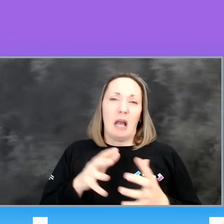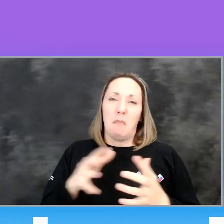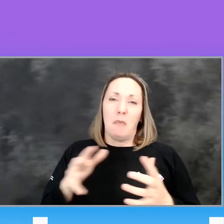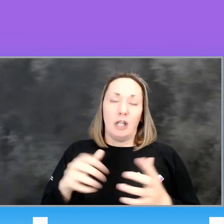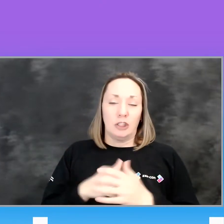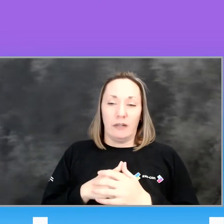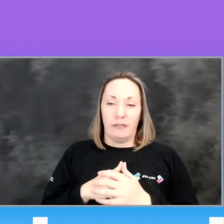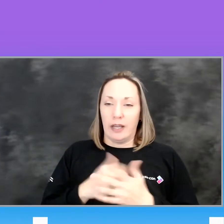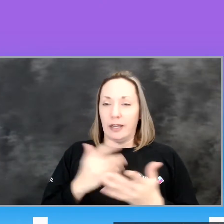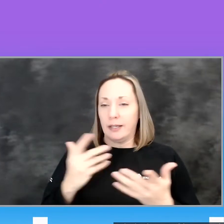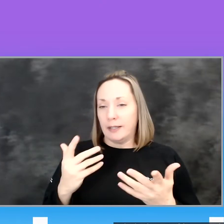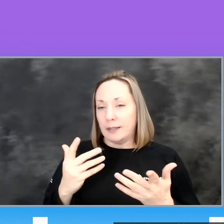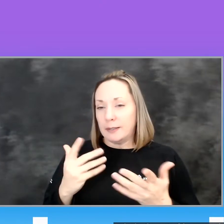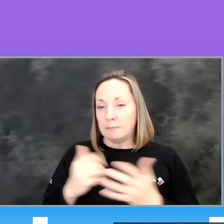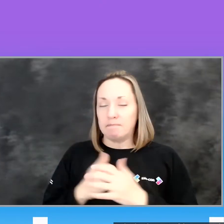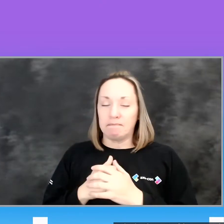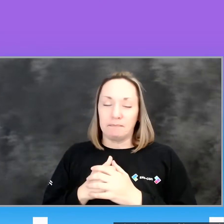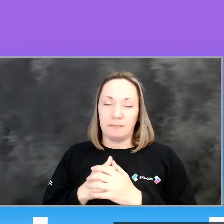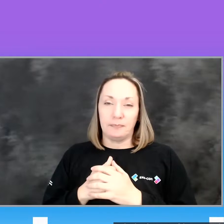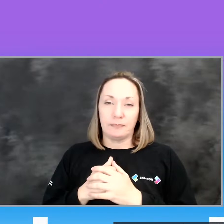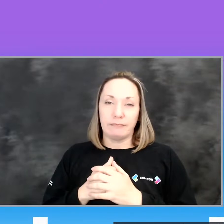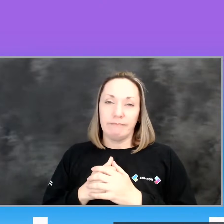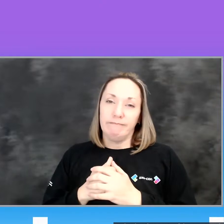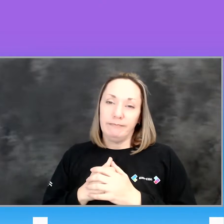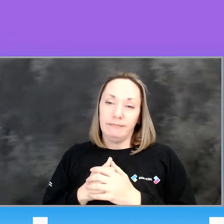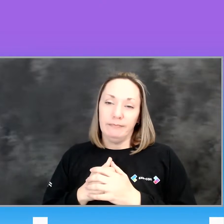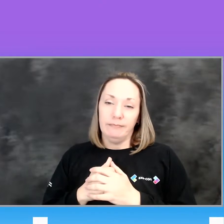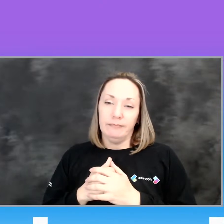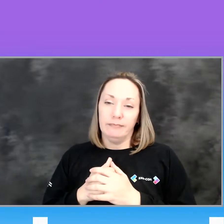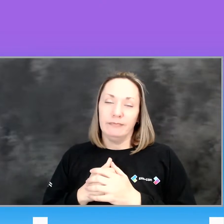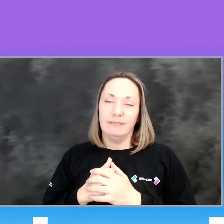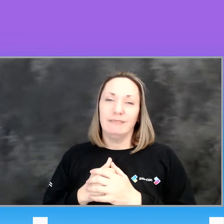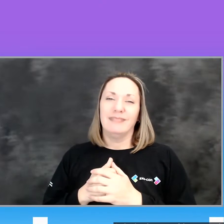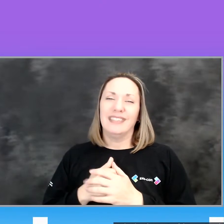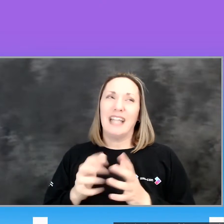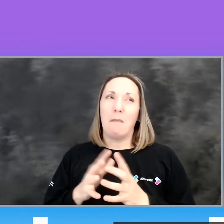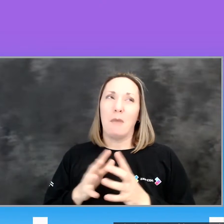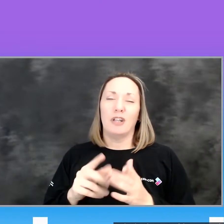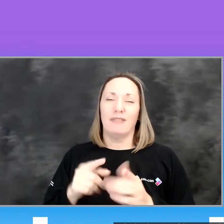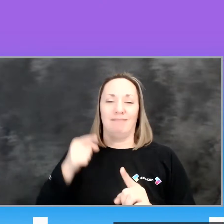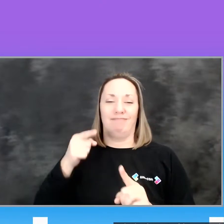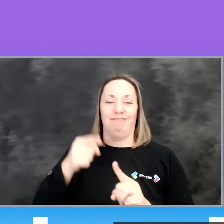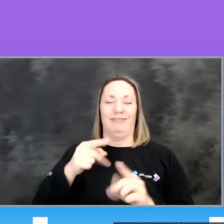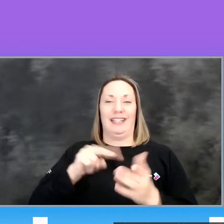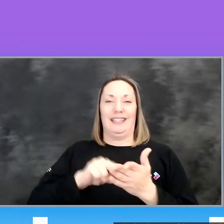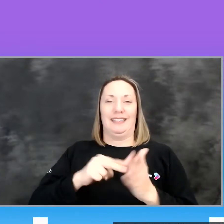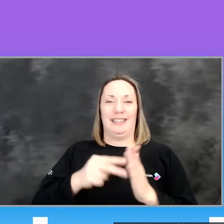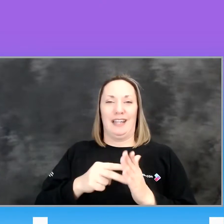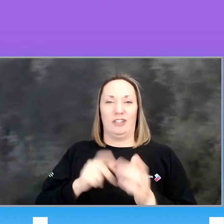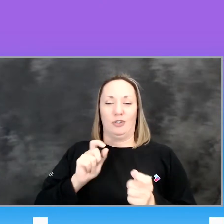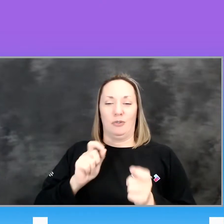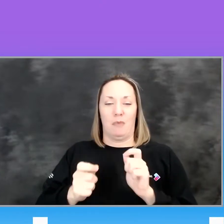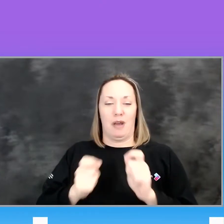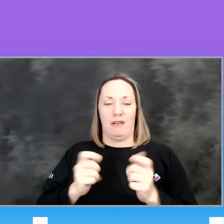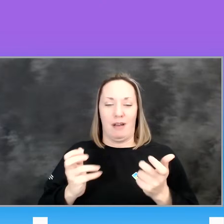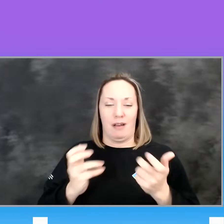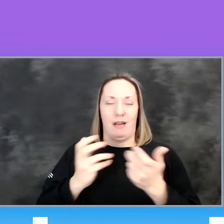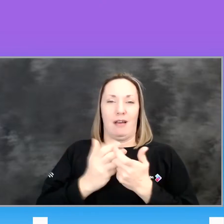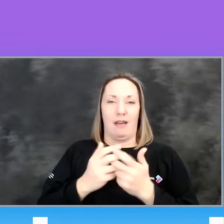as much of a. Intention to